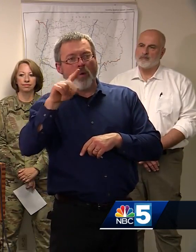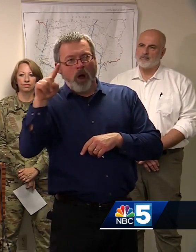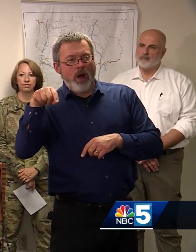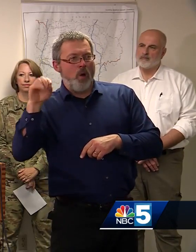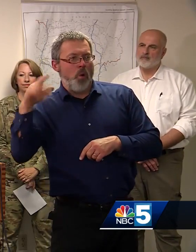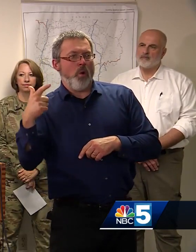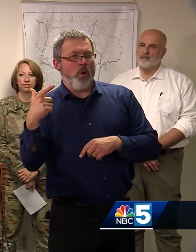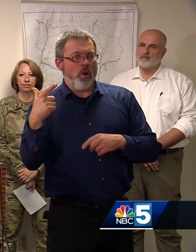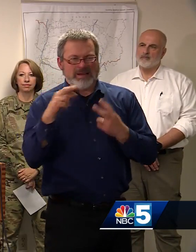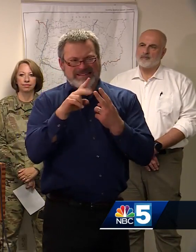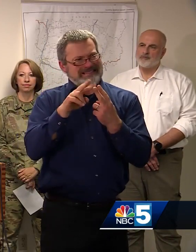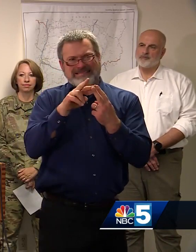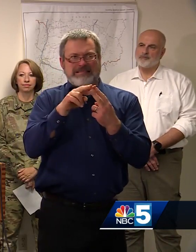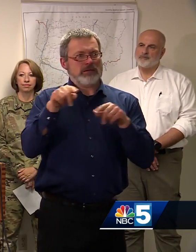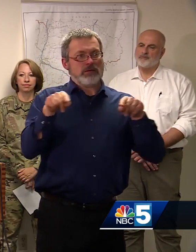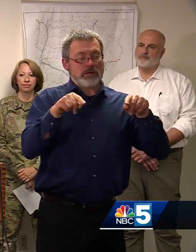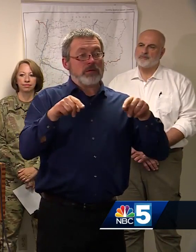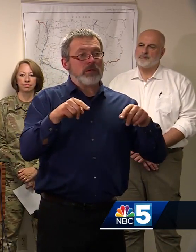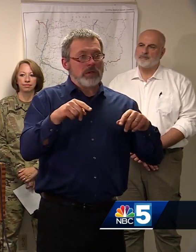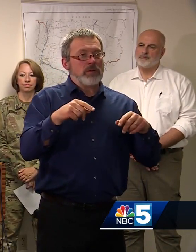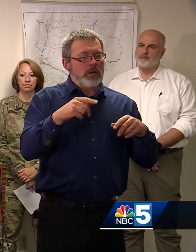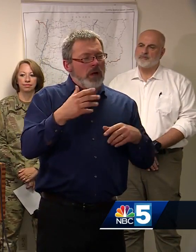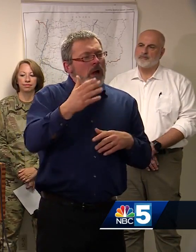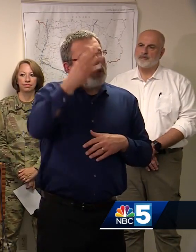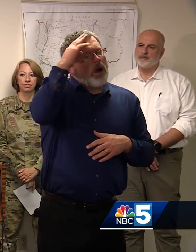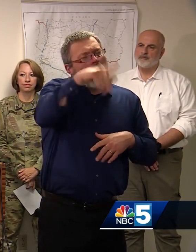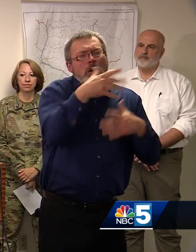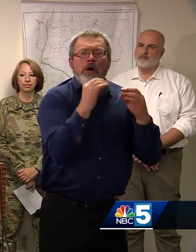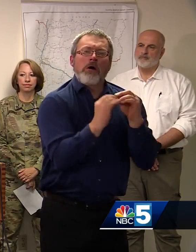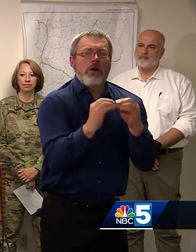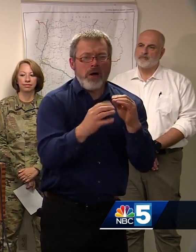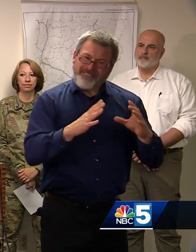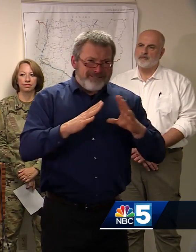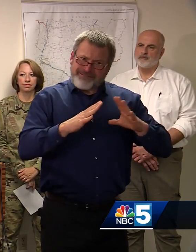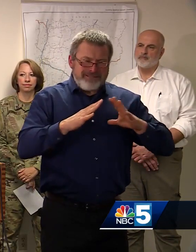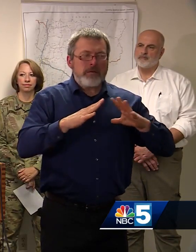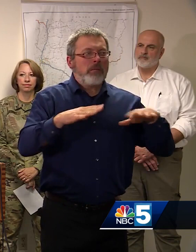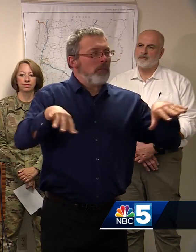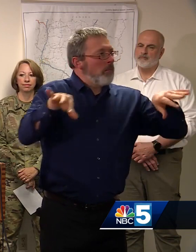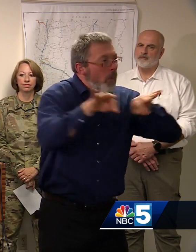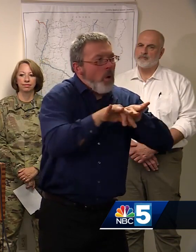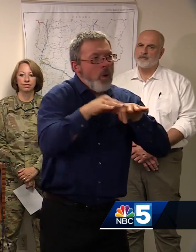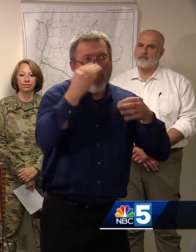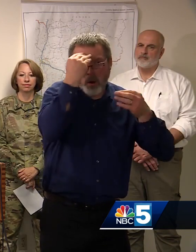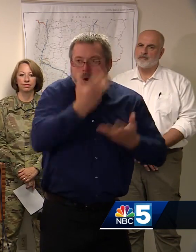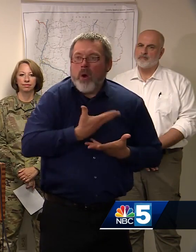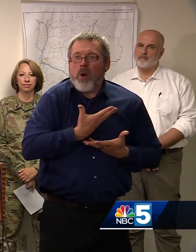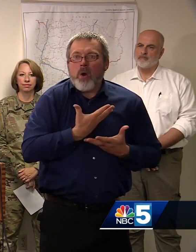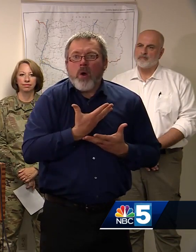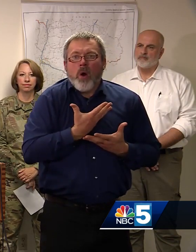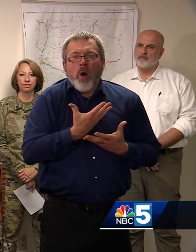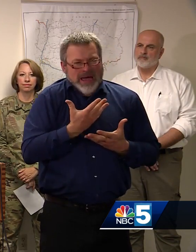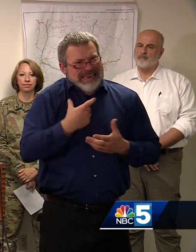ON TOP OF THE FEMA RESPONSE, EVEN IF YOUR BASEMENT FLOODED AND YOU’VE ALREADY TAKEN CARE OF IT, REPORT IT.